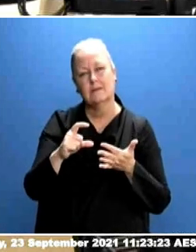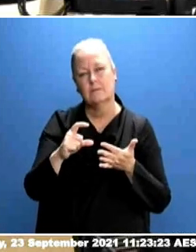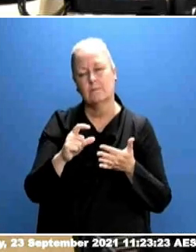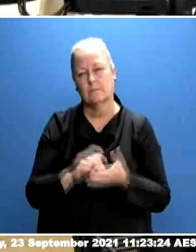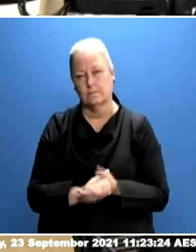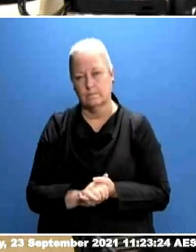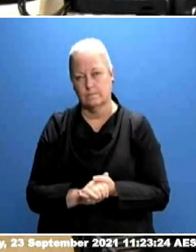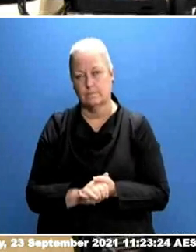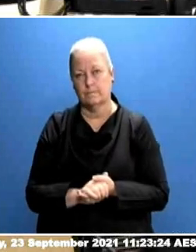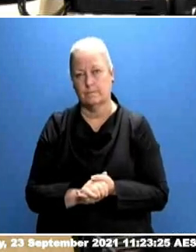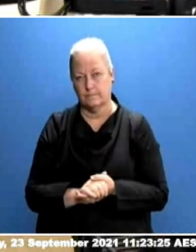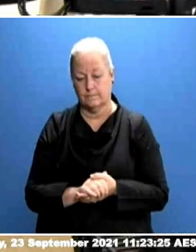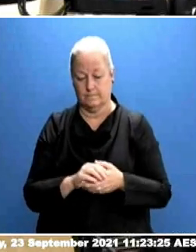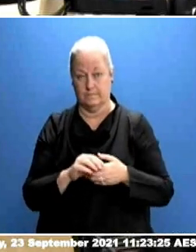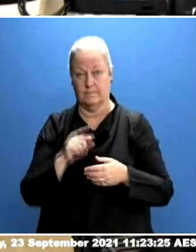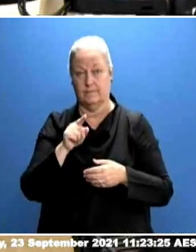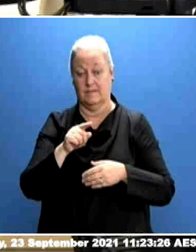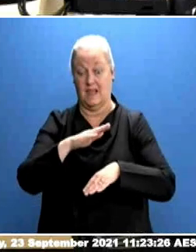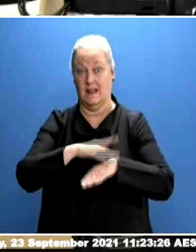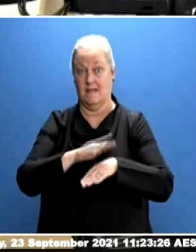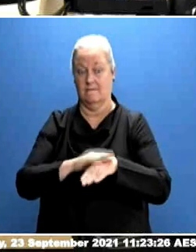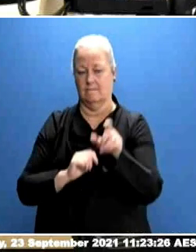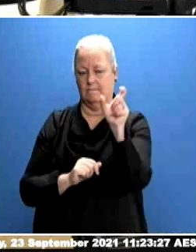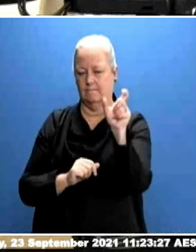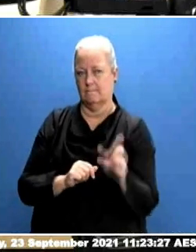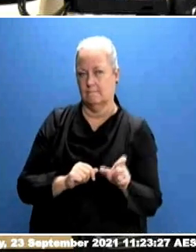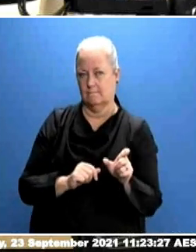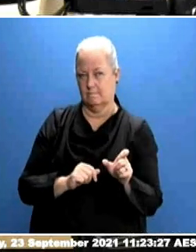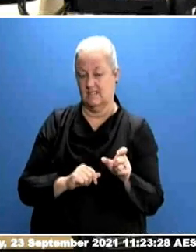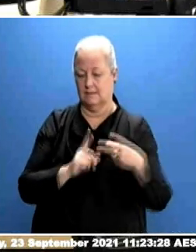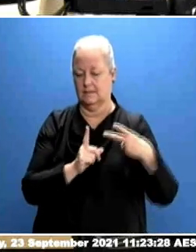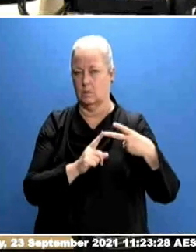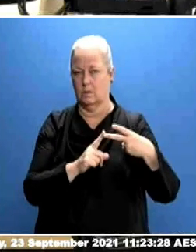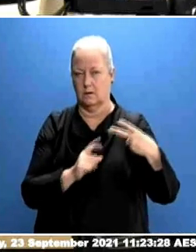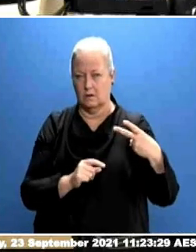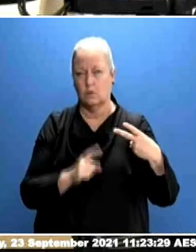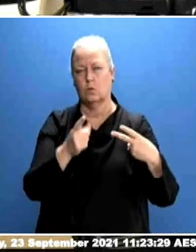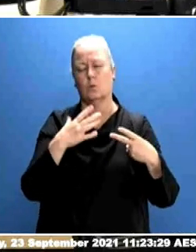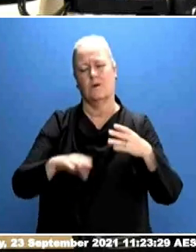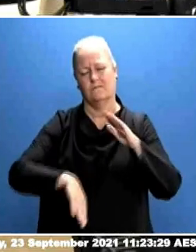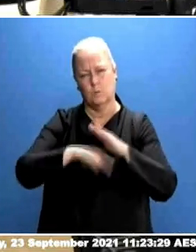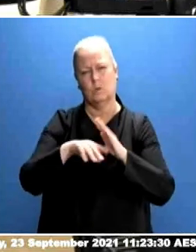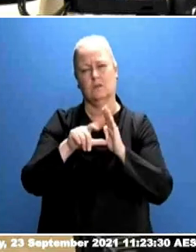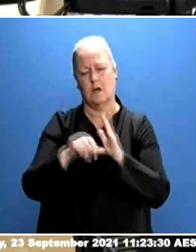In your second point on the left-hand column you've referred to or recommended: Full-time position for a Cultural specialist